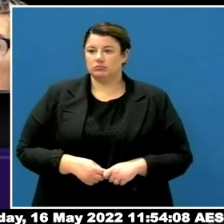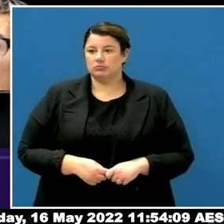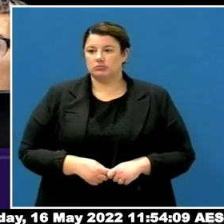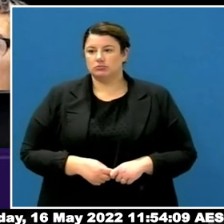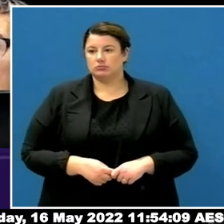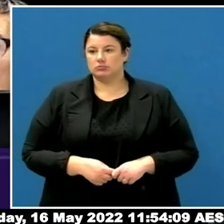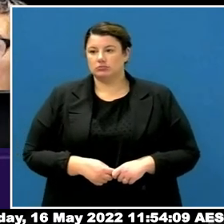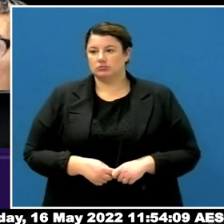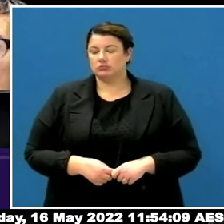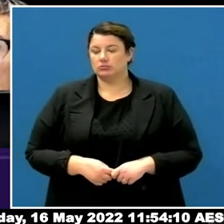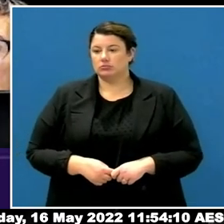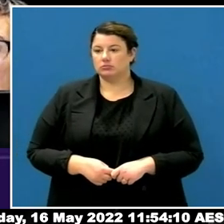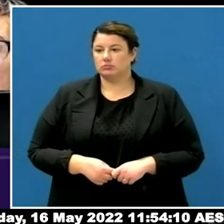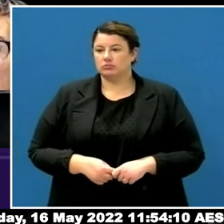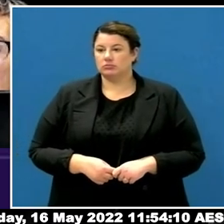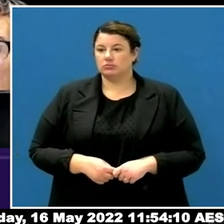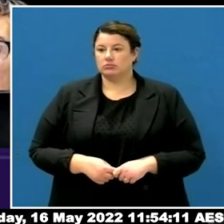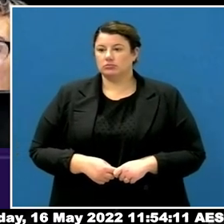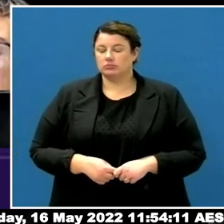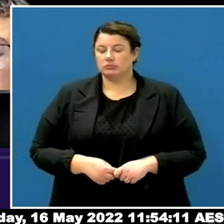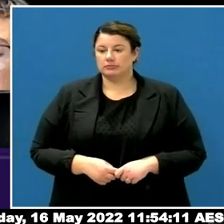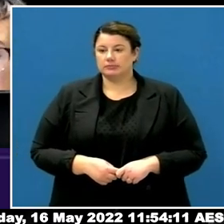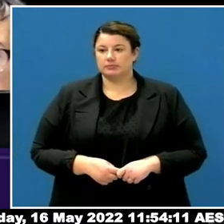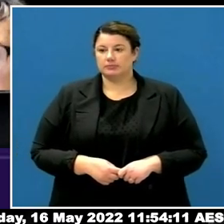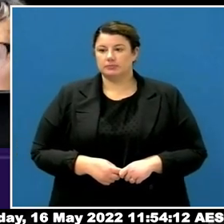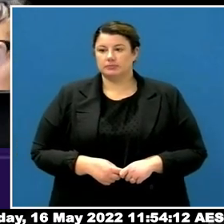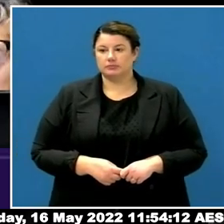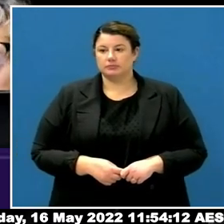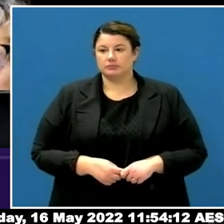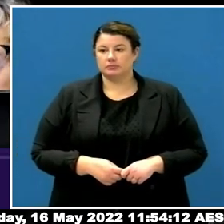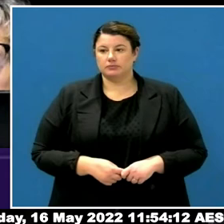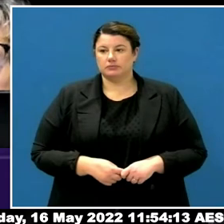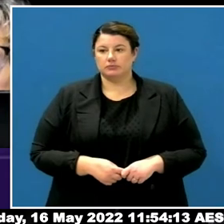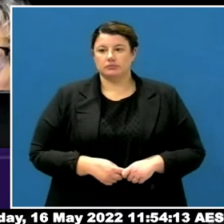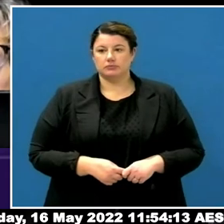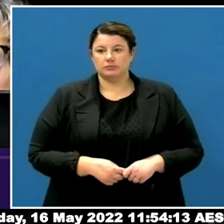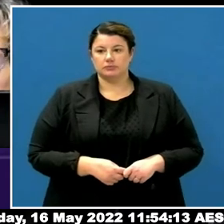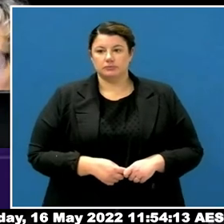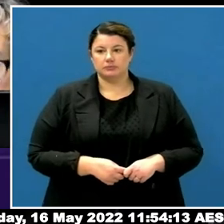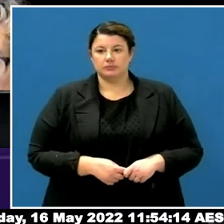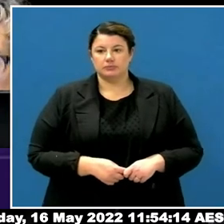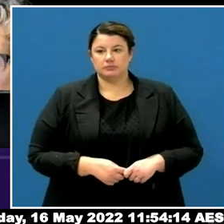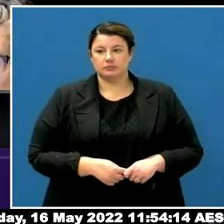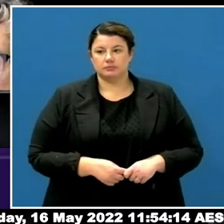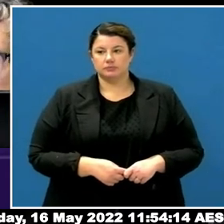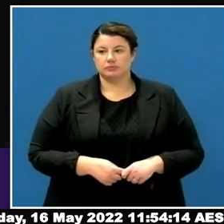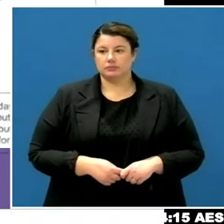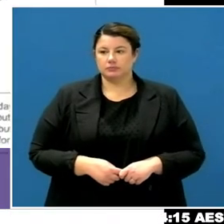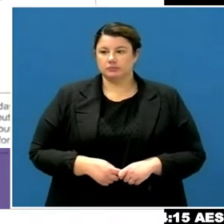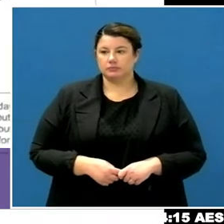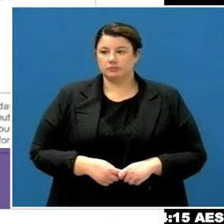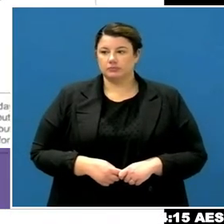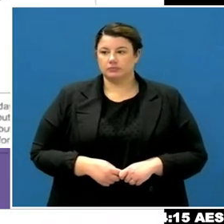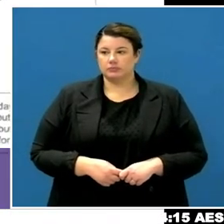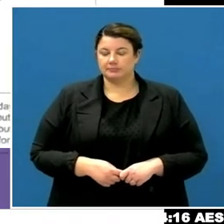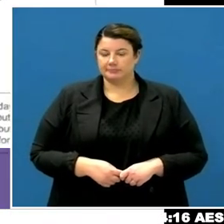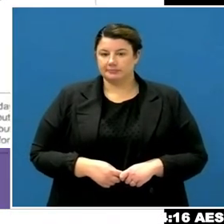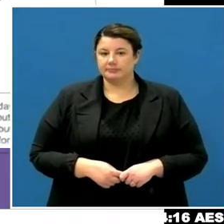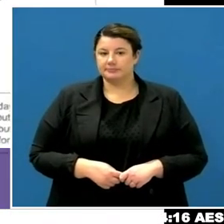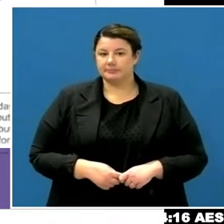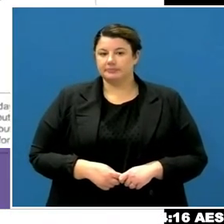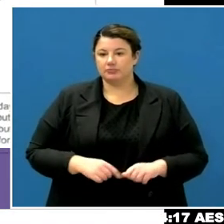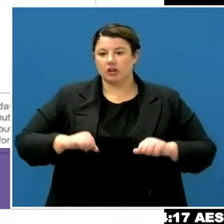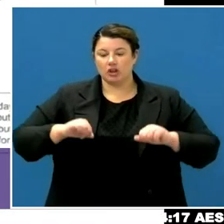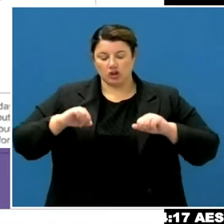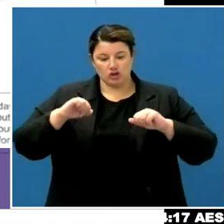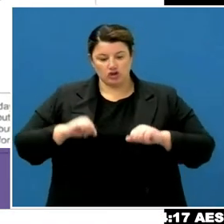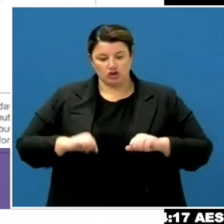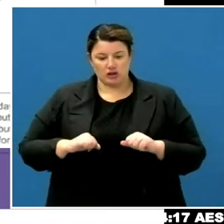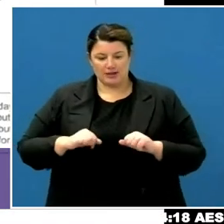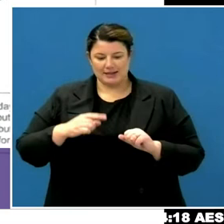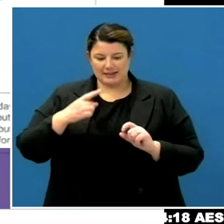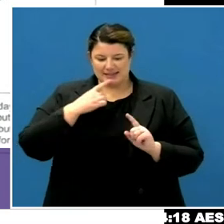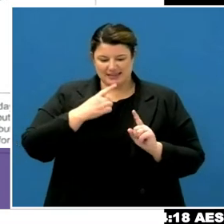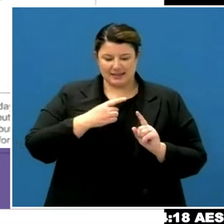Thank you. The Chair referred to the period as 17 May 2019 to 16 May 2020.